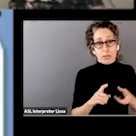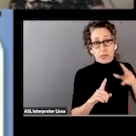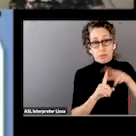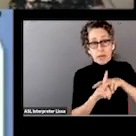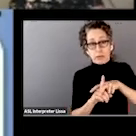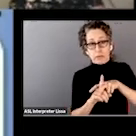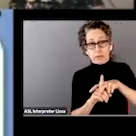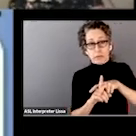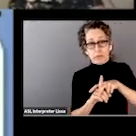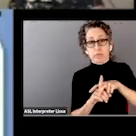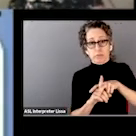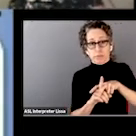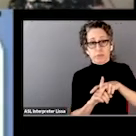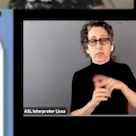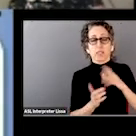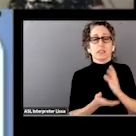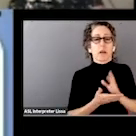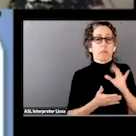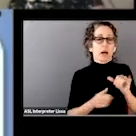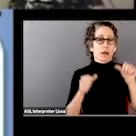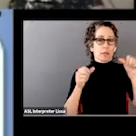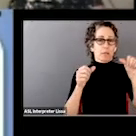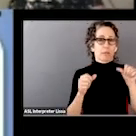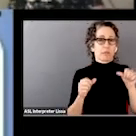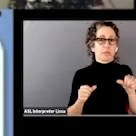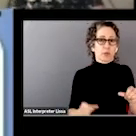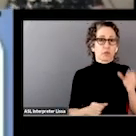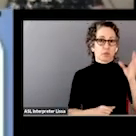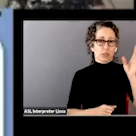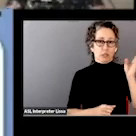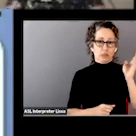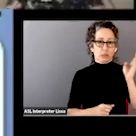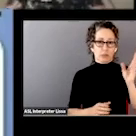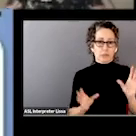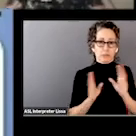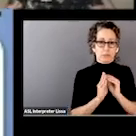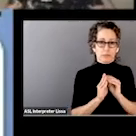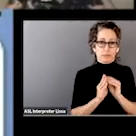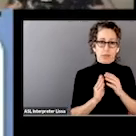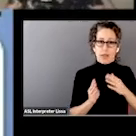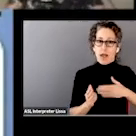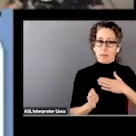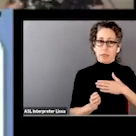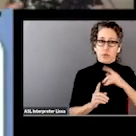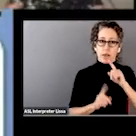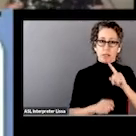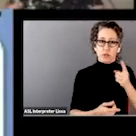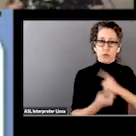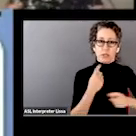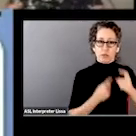please stop by our poster session, and we would be happy to take all your questions. Thank you.